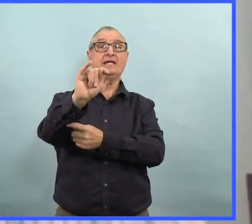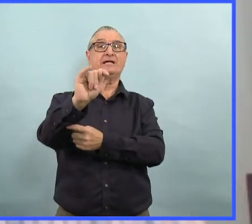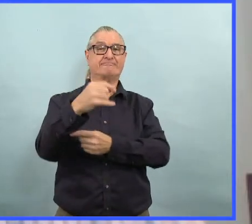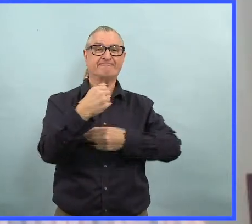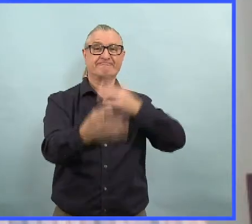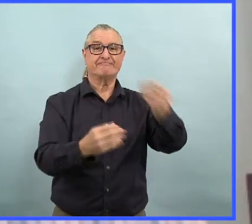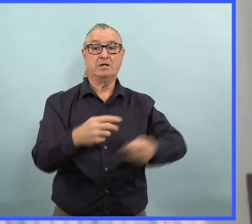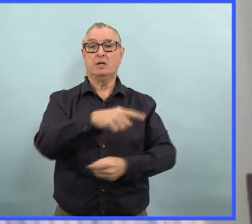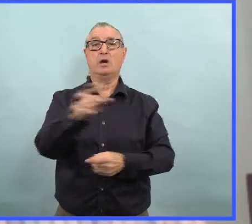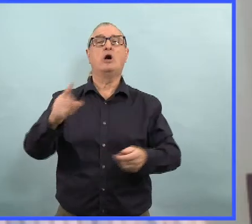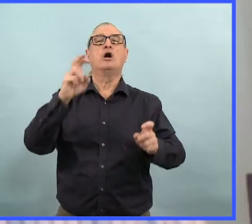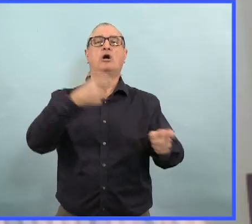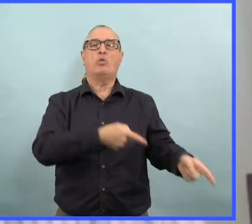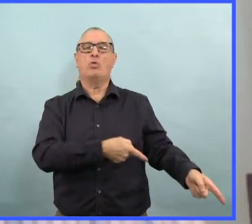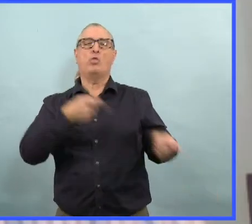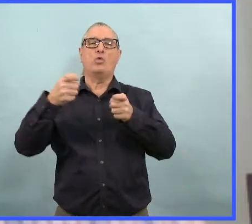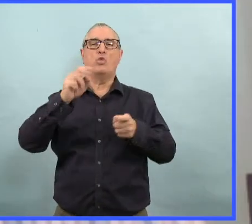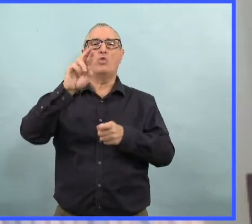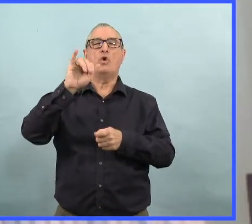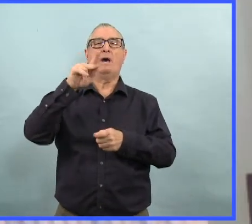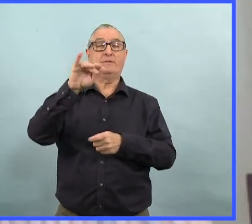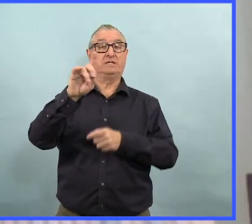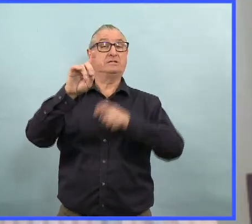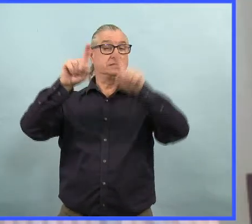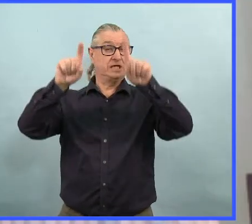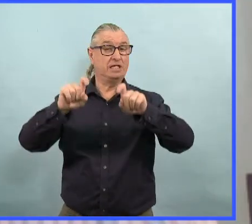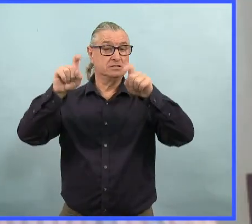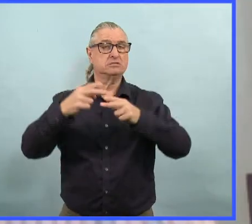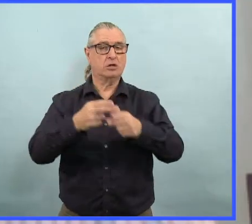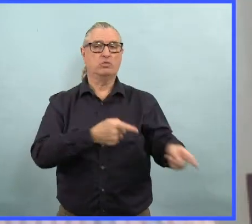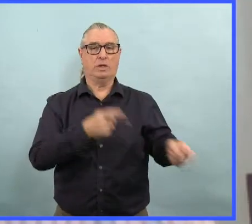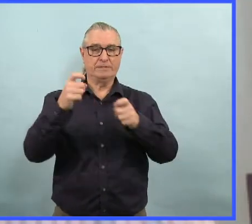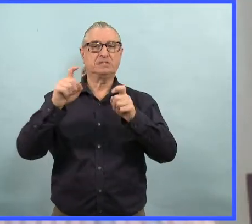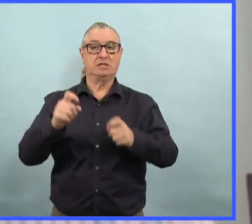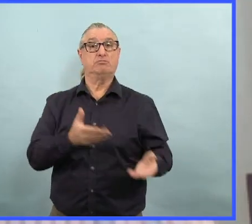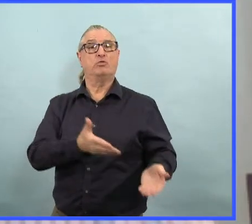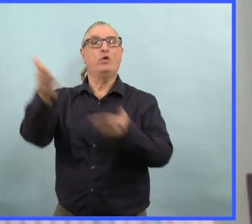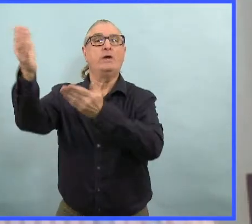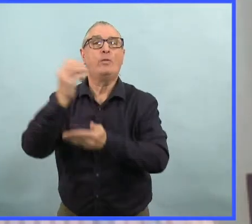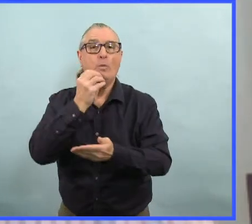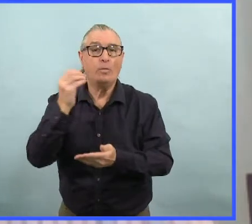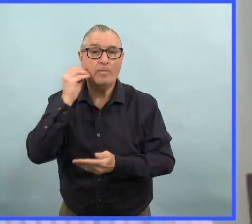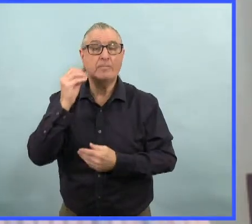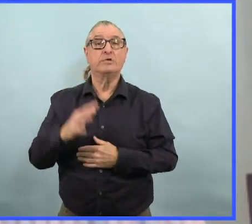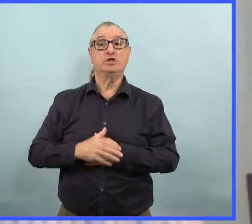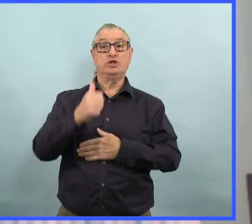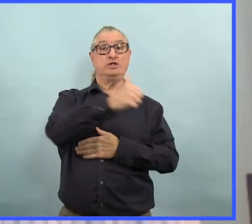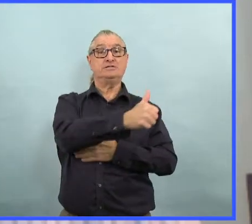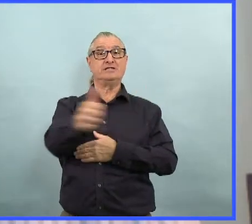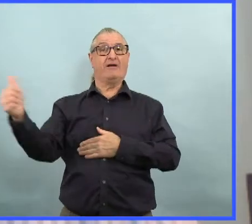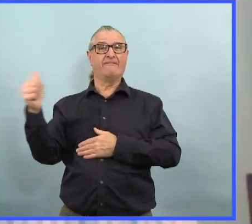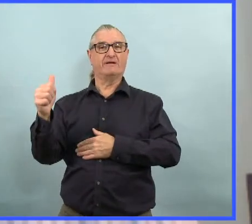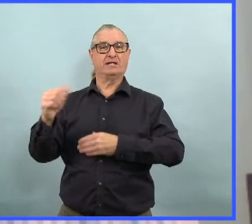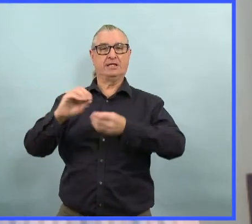public health and thus not taken in consideration in these uh daily case numbers uh so certainly a